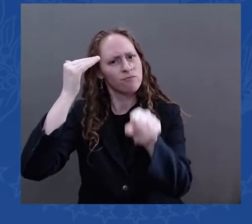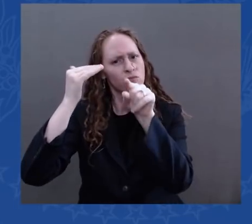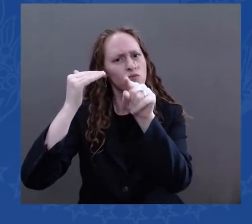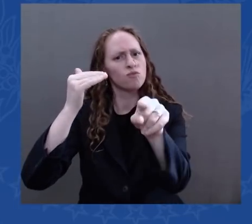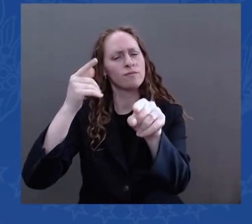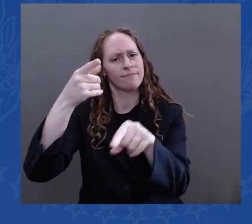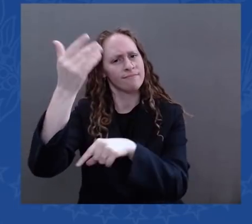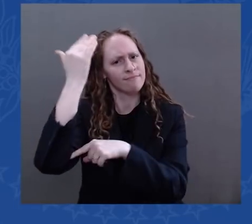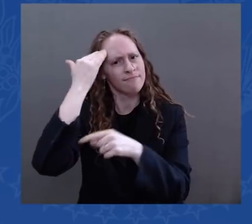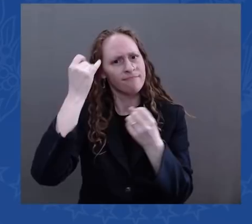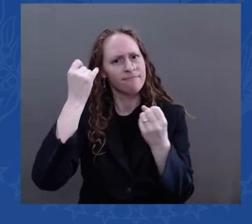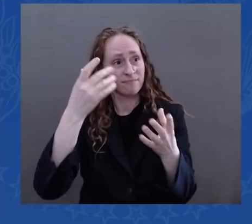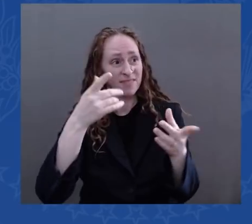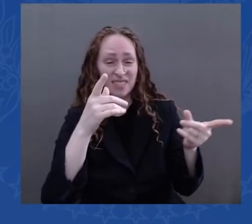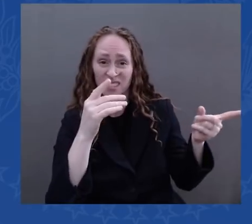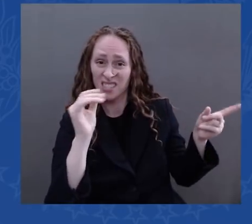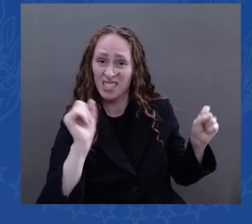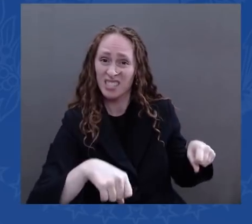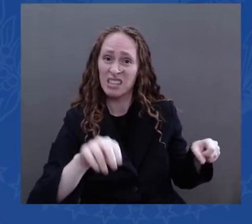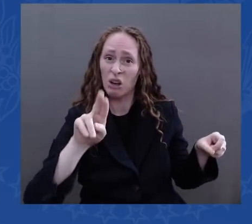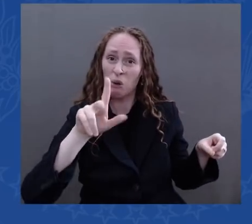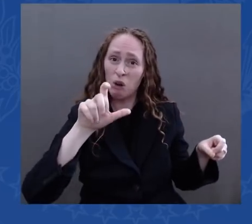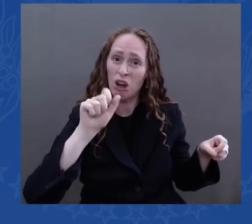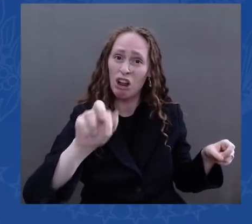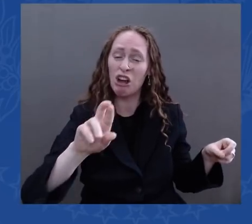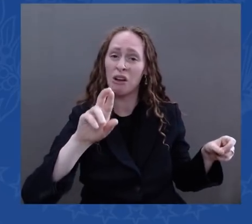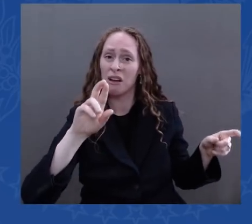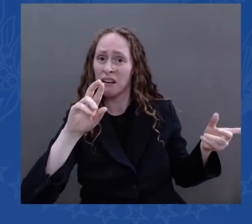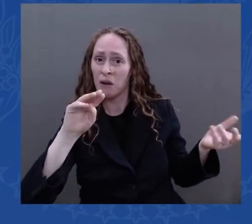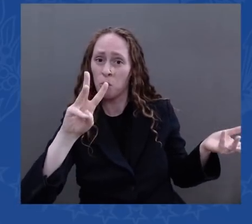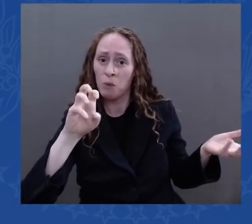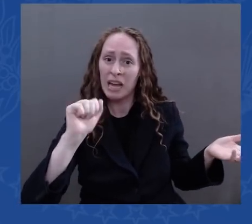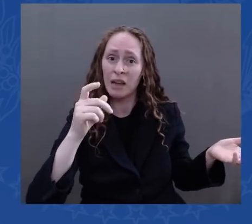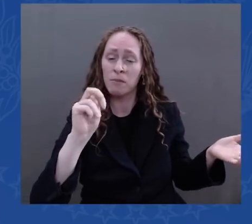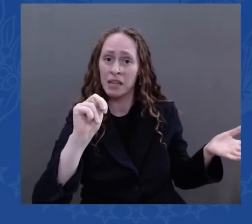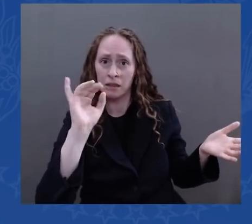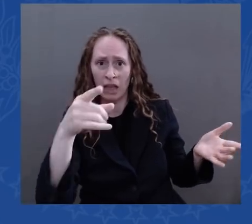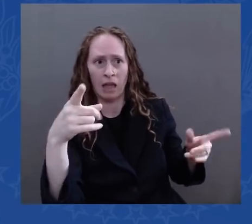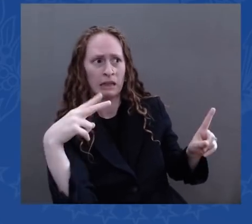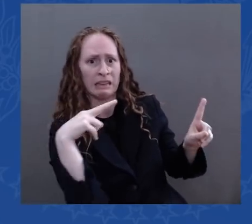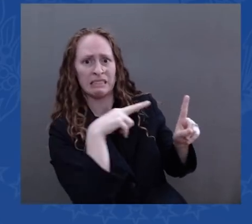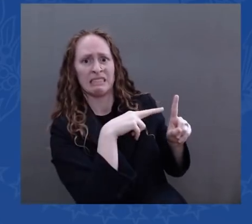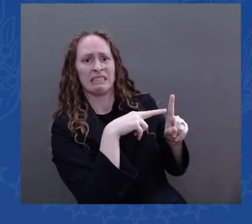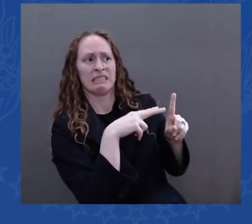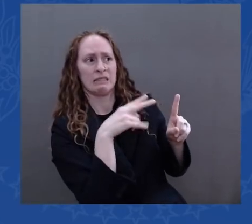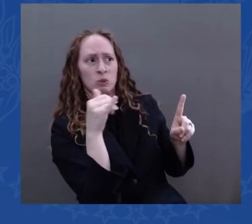is a statement of U.S. policy? And also, are you concerned about propaganda use of those remarks by the Russians?